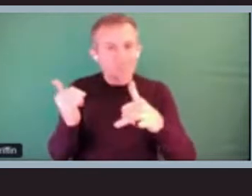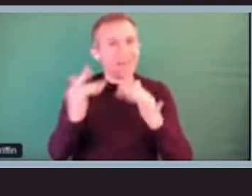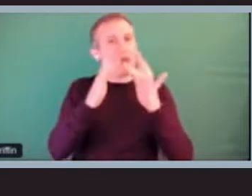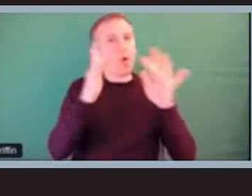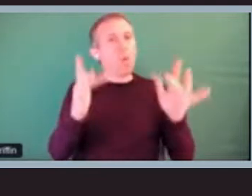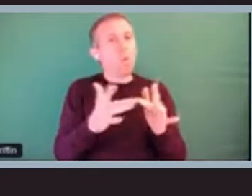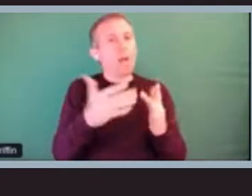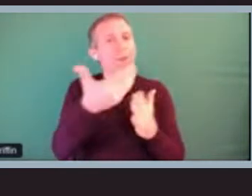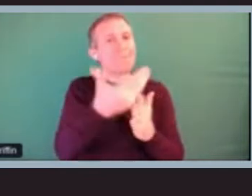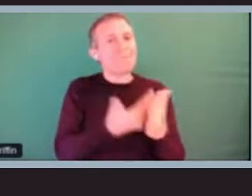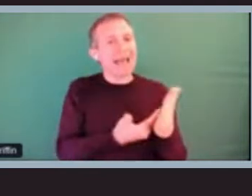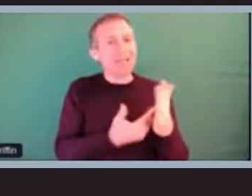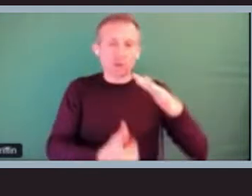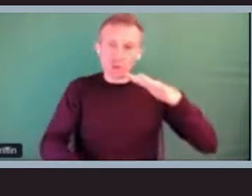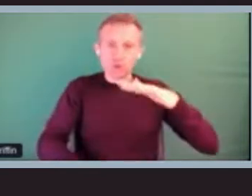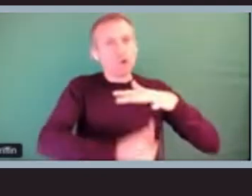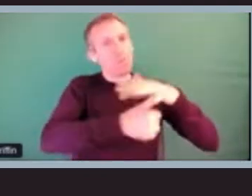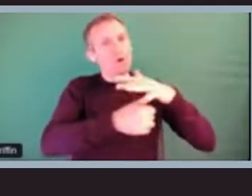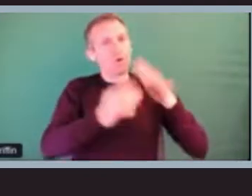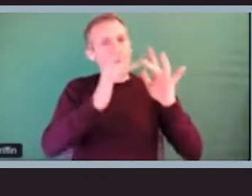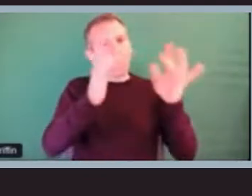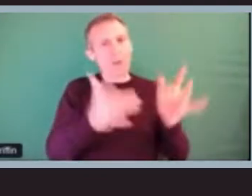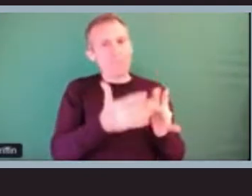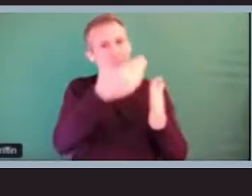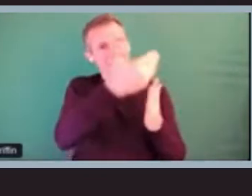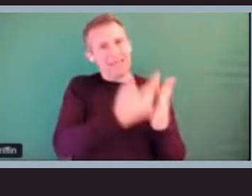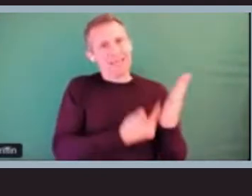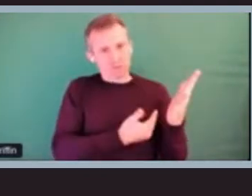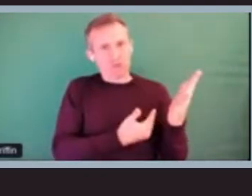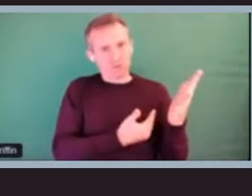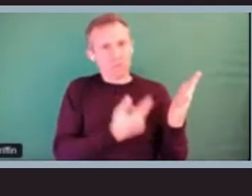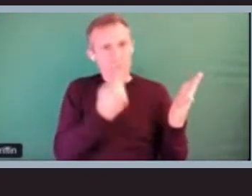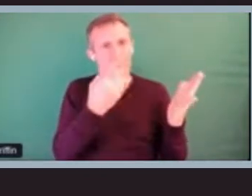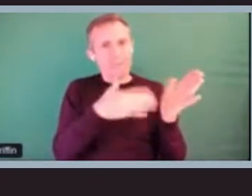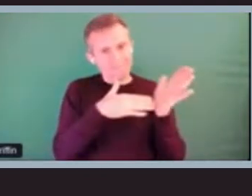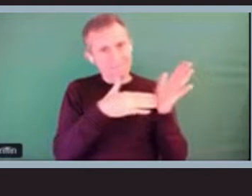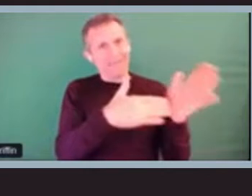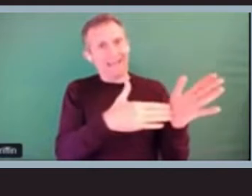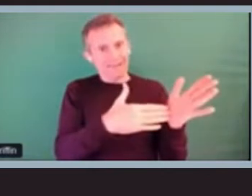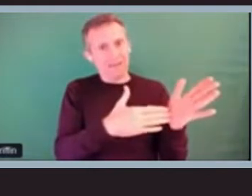There's also lots of good examples out there, but when you do a quick Google search, you